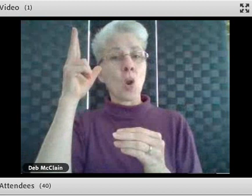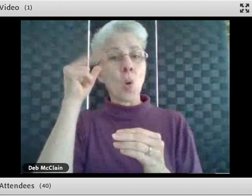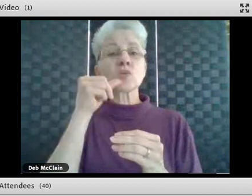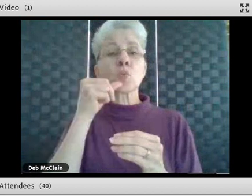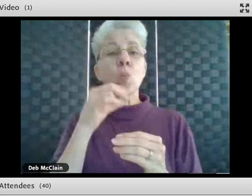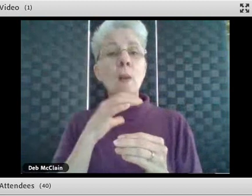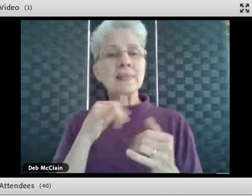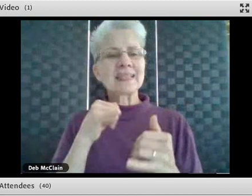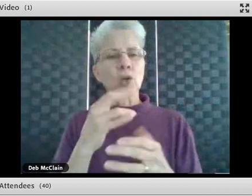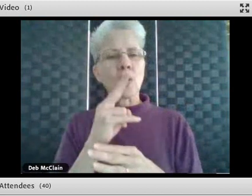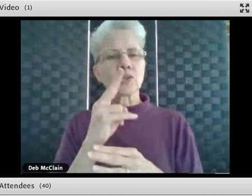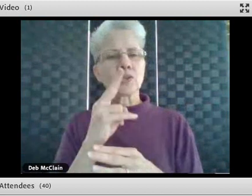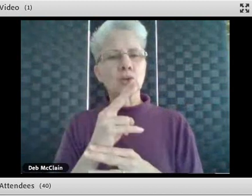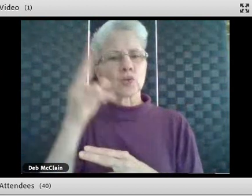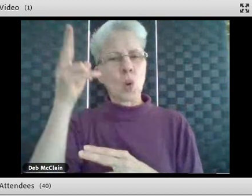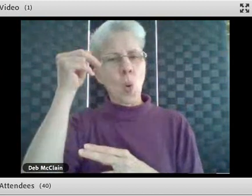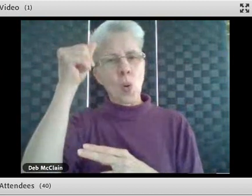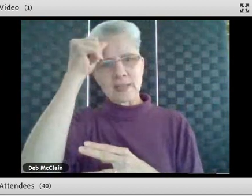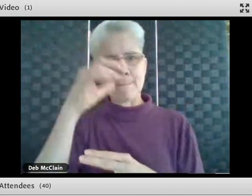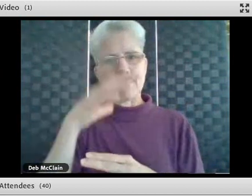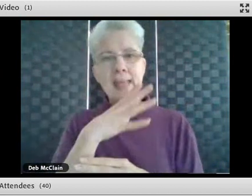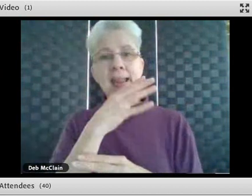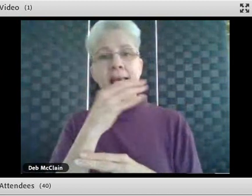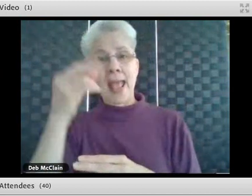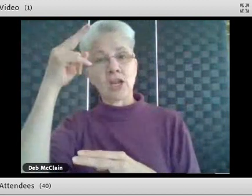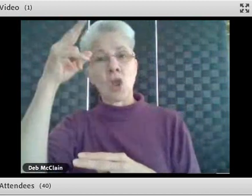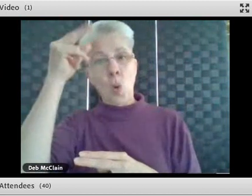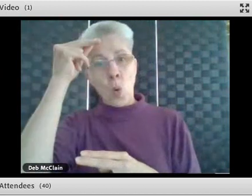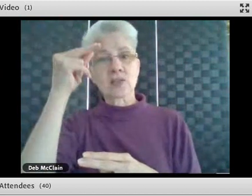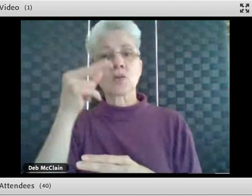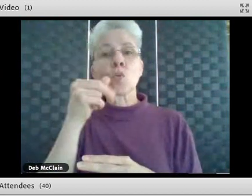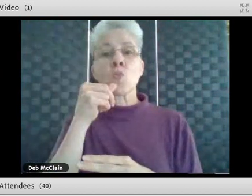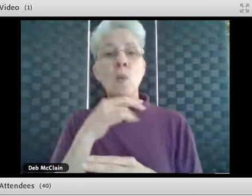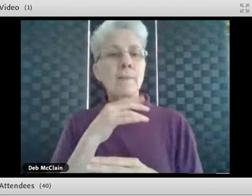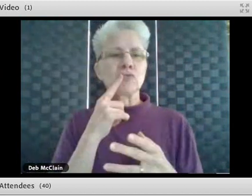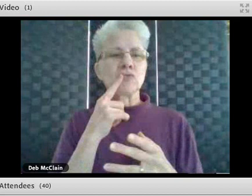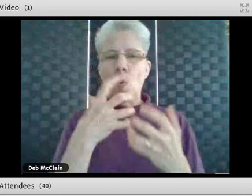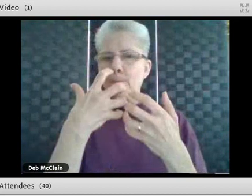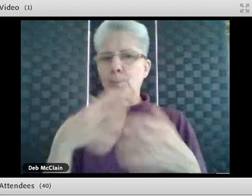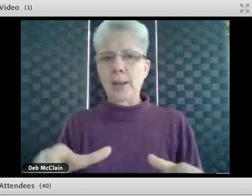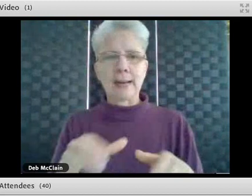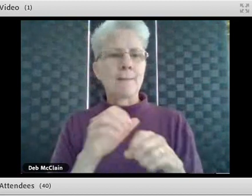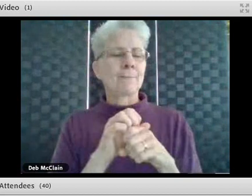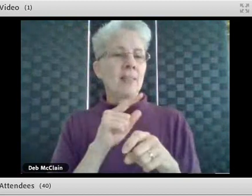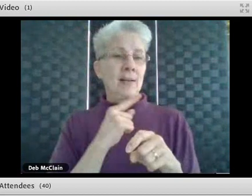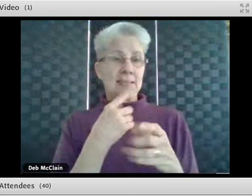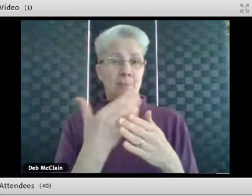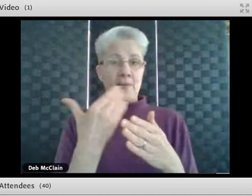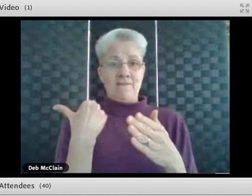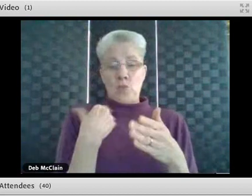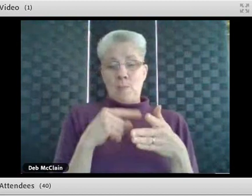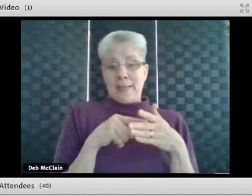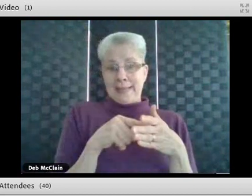we still want to use "horsemen and horsewoman," all right? You don't break it up. So, like I mentioned at the very beginning,